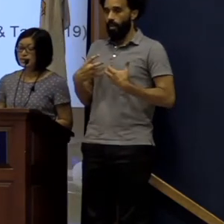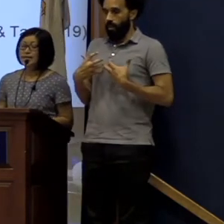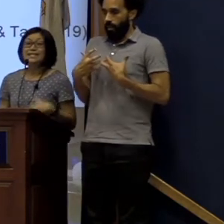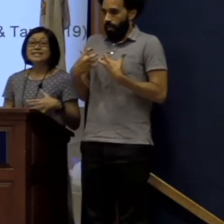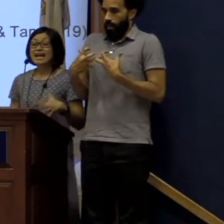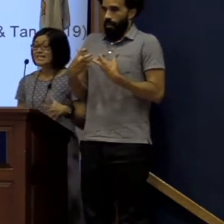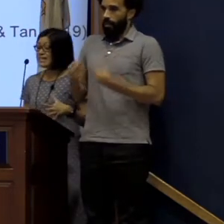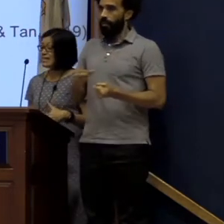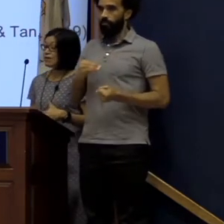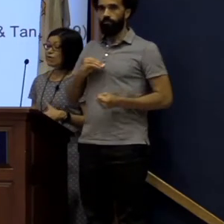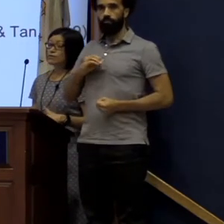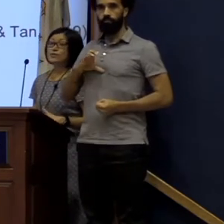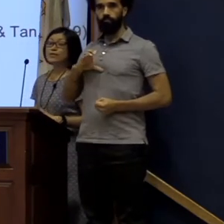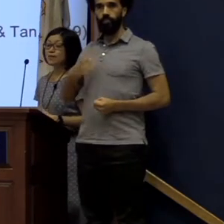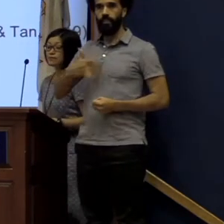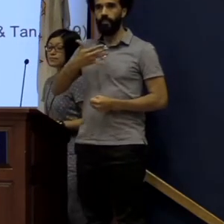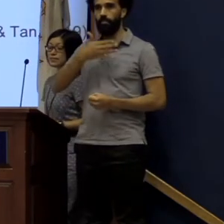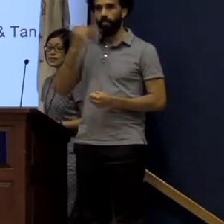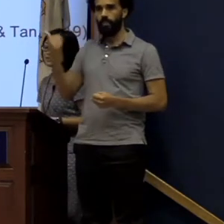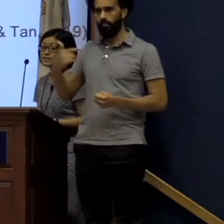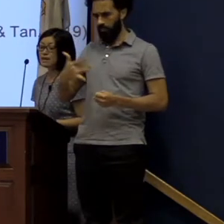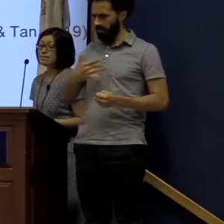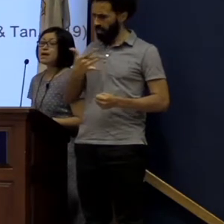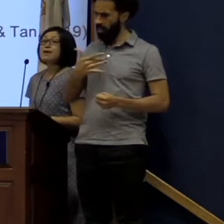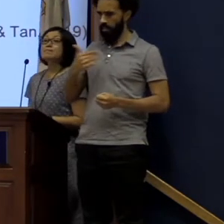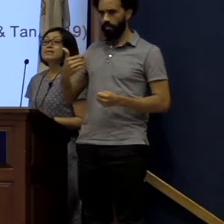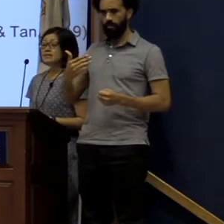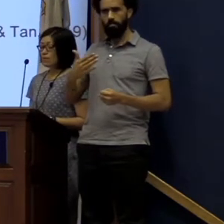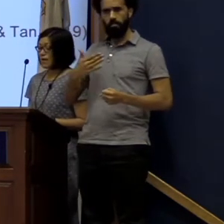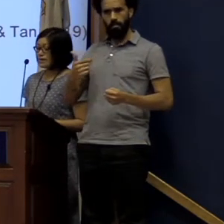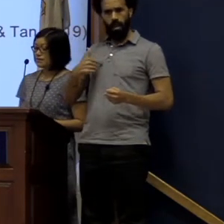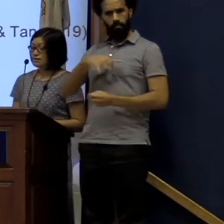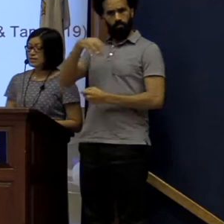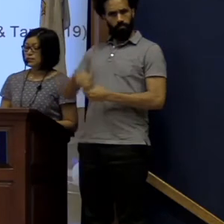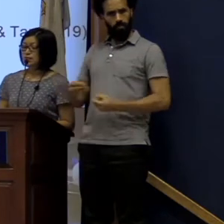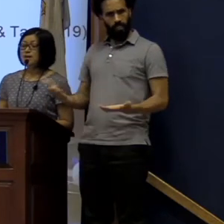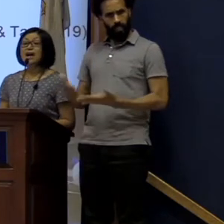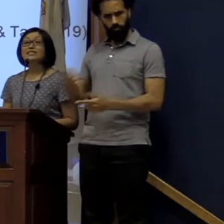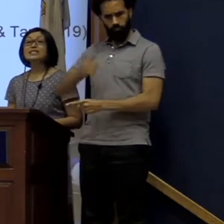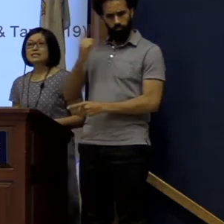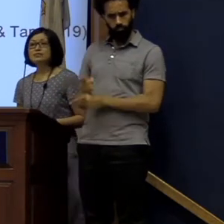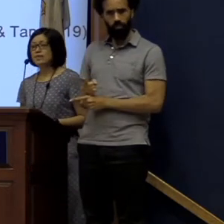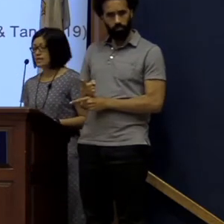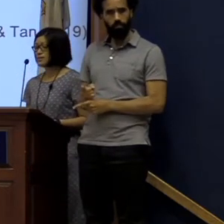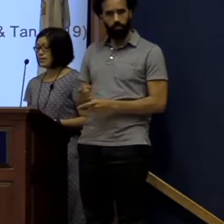The idea of authoring a rightful presence in STEM means that one does not need to keep asking to be included